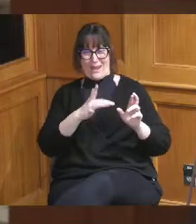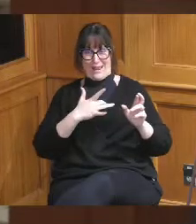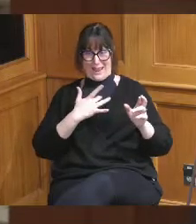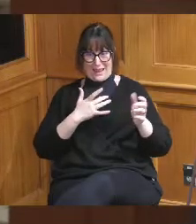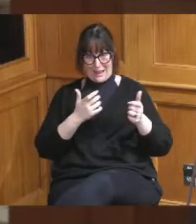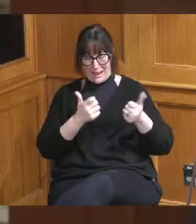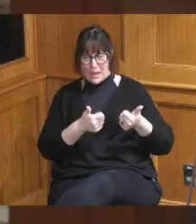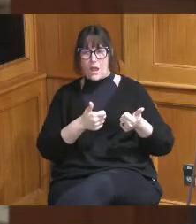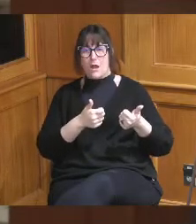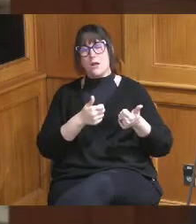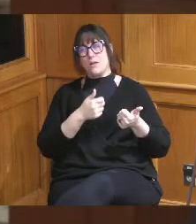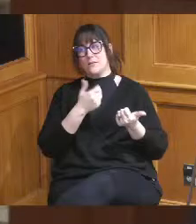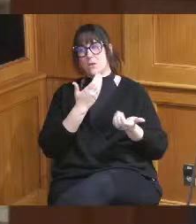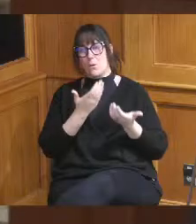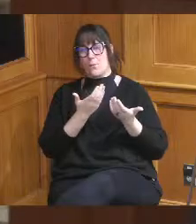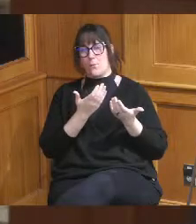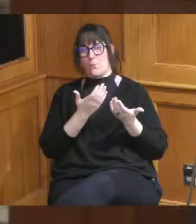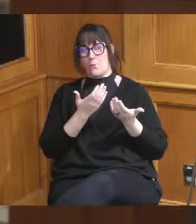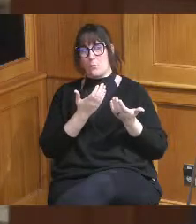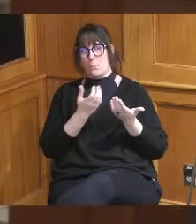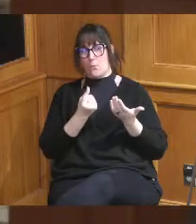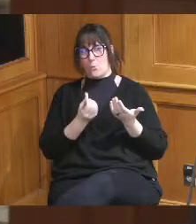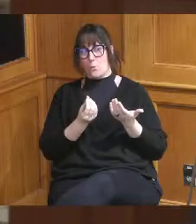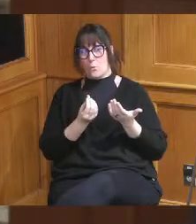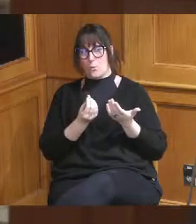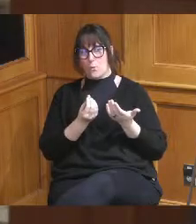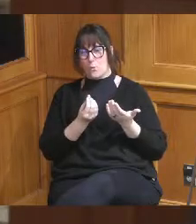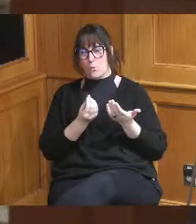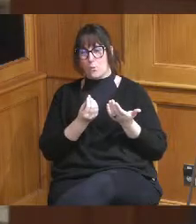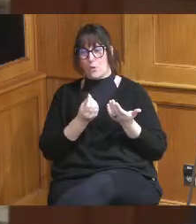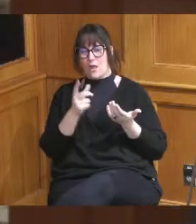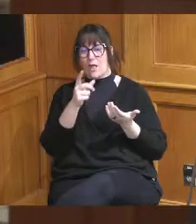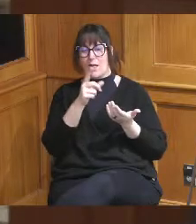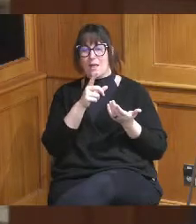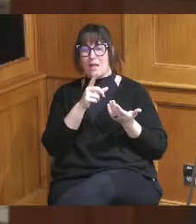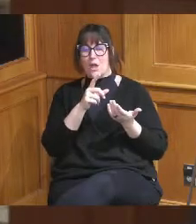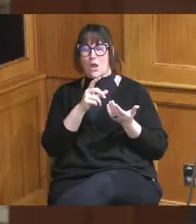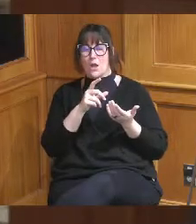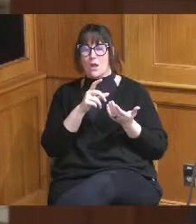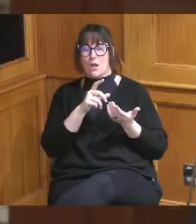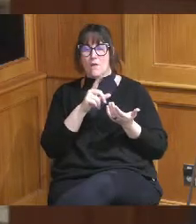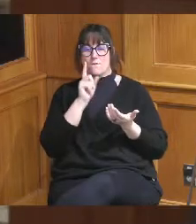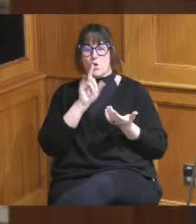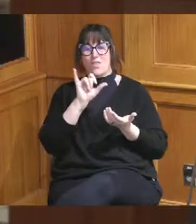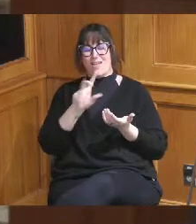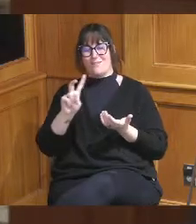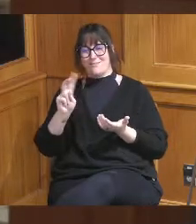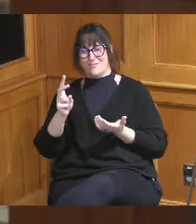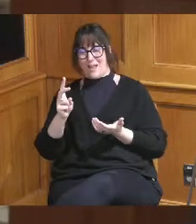scores so it would be considered more of a clean slate in the second round of funding okay I just I